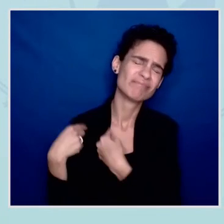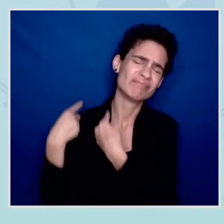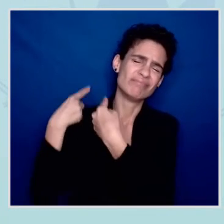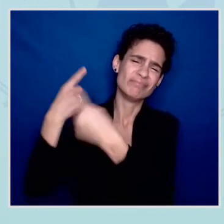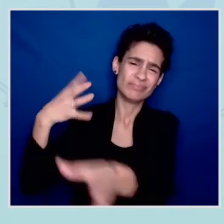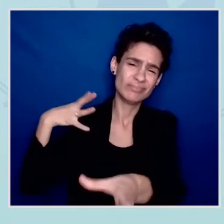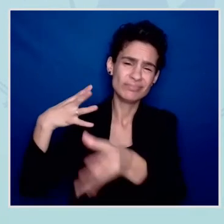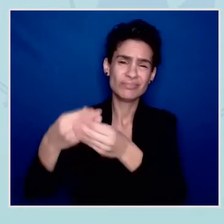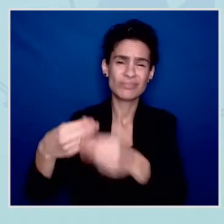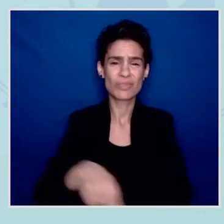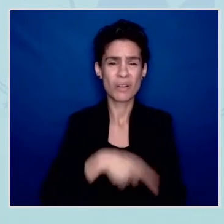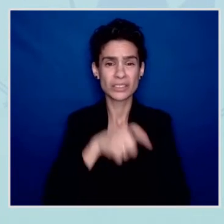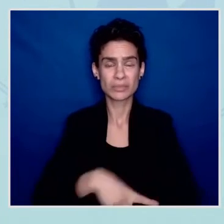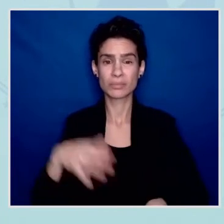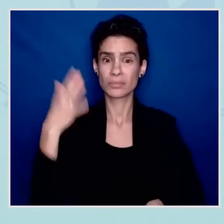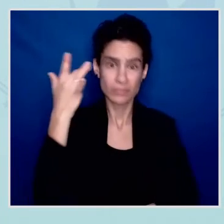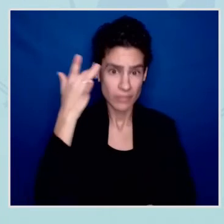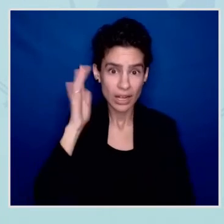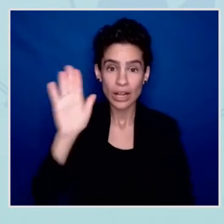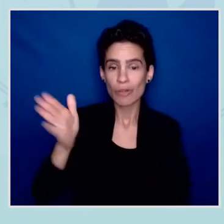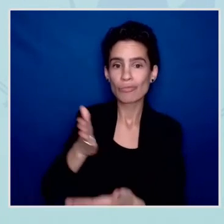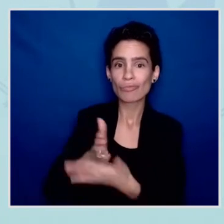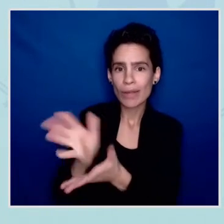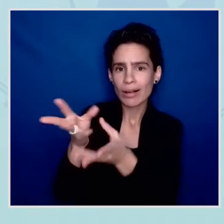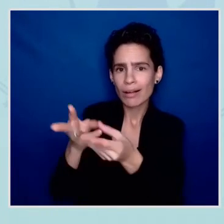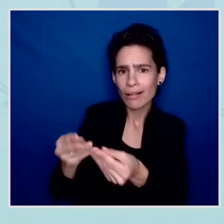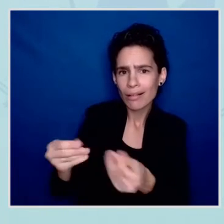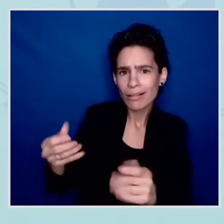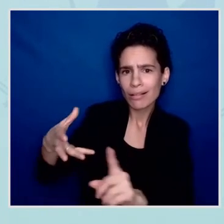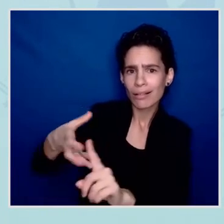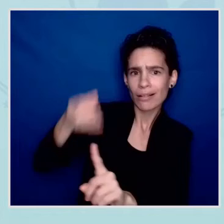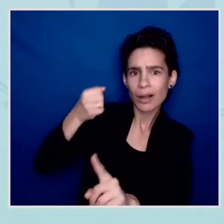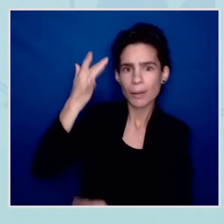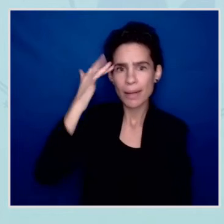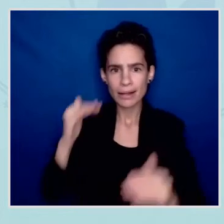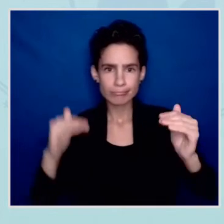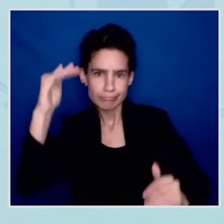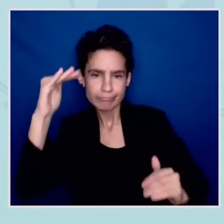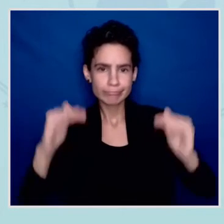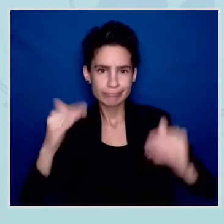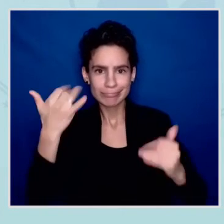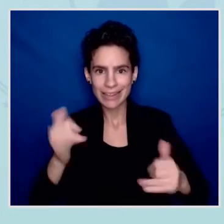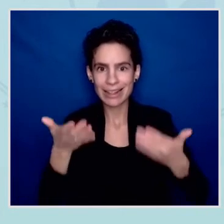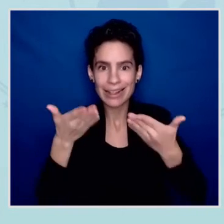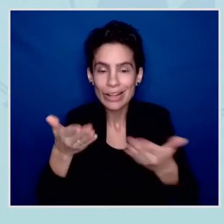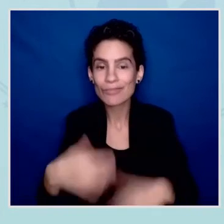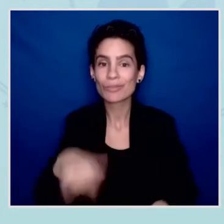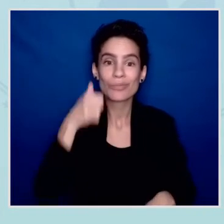THE COVID CRISIS OR THE ECONOMIC CRISIS THAT THREATENS THEIR WELL-BEING, WORKING PEOPLE HAVE BEEN STRUGGLING FOR